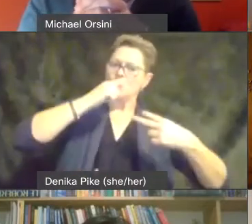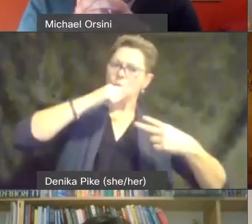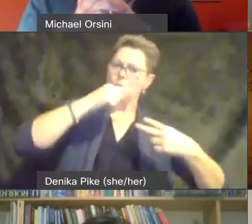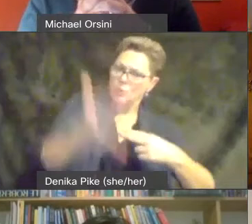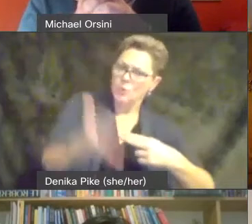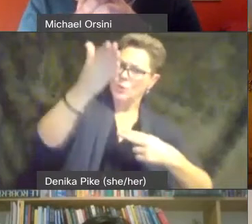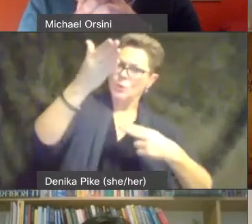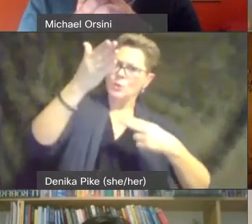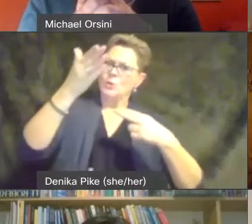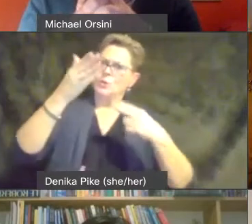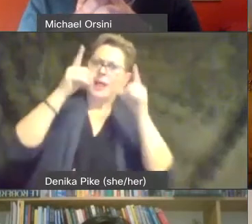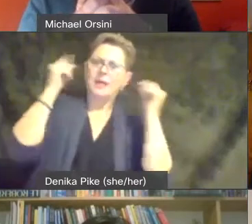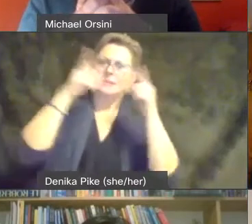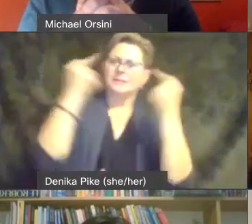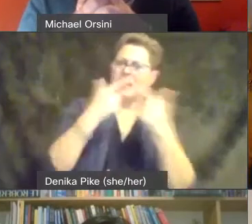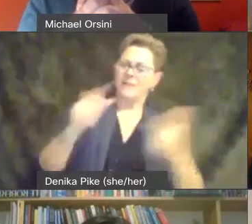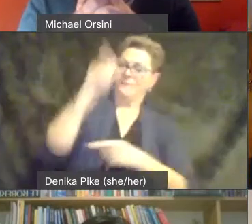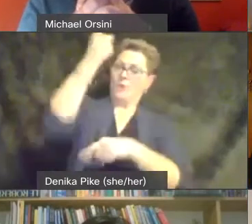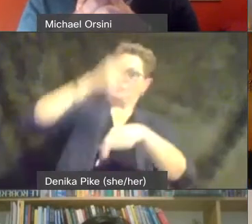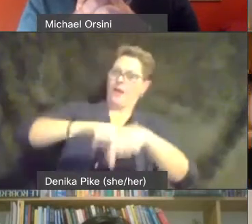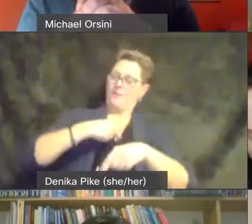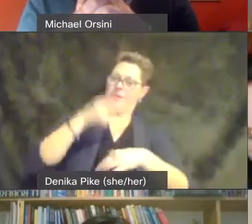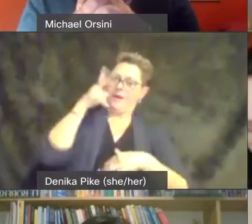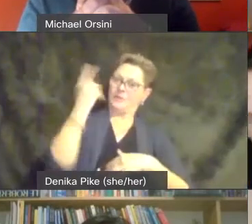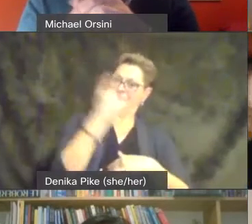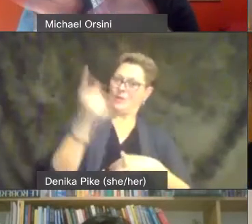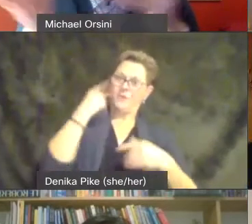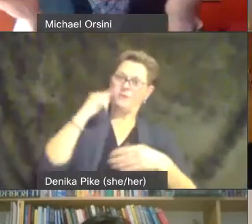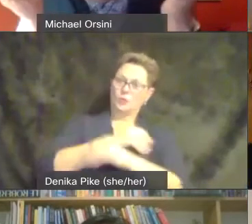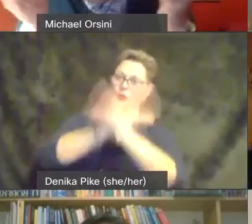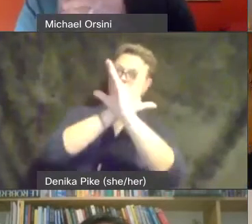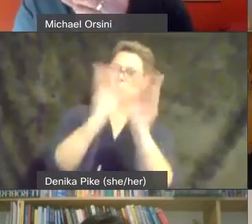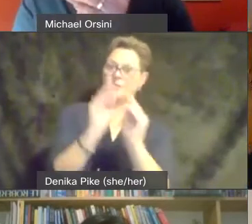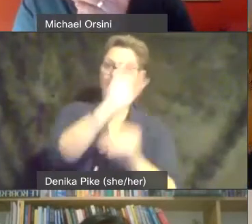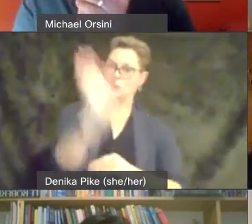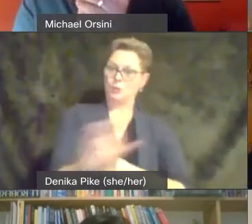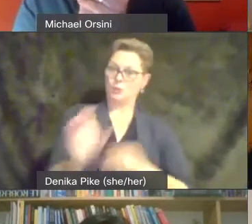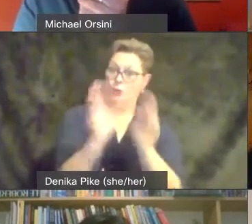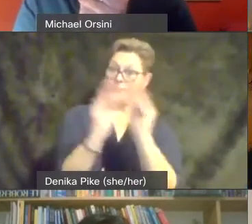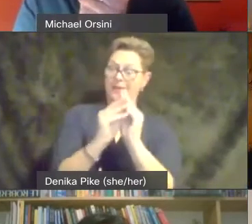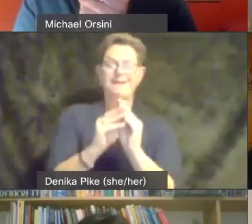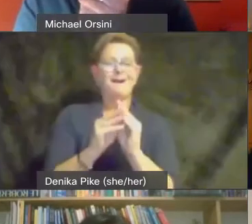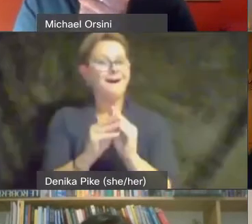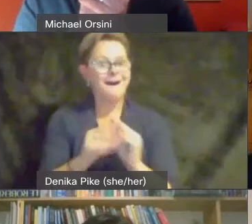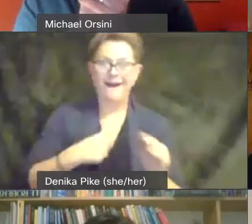I've heard someone do that on a zoom meeting. So, something I'm going to be incorporated in the future. Thank you very much for that.